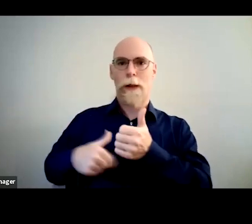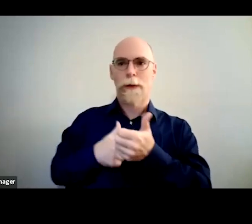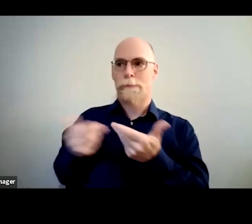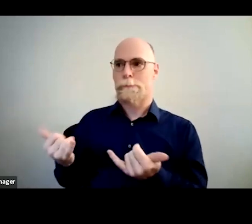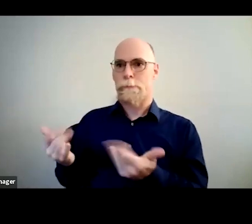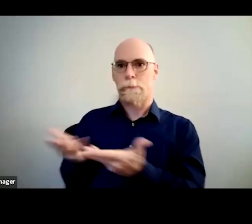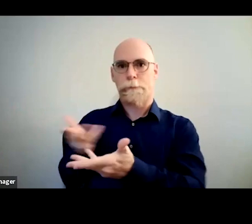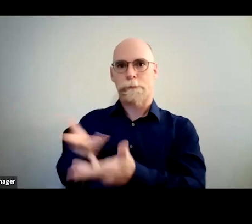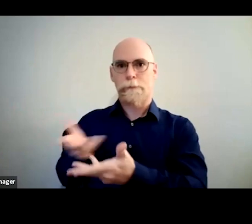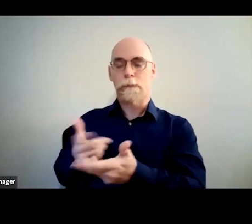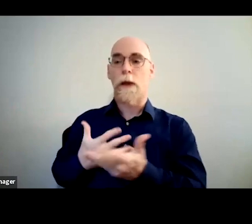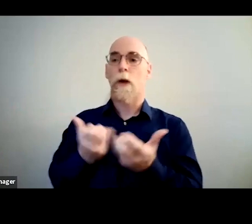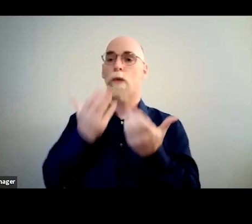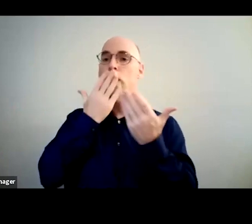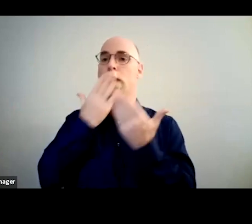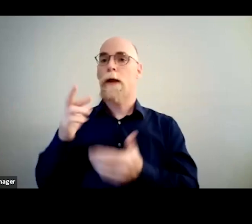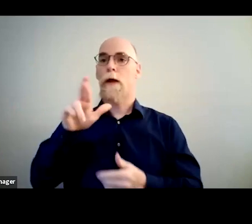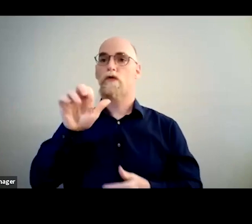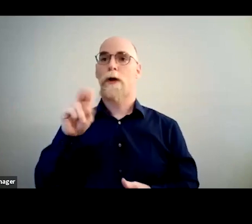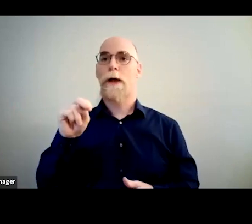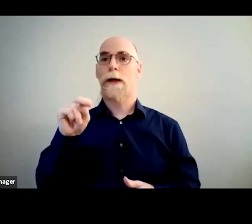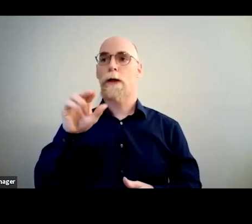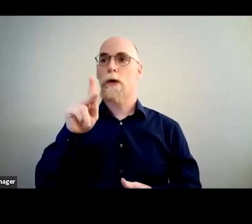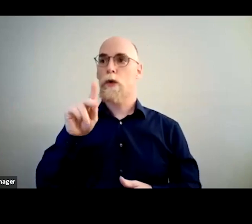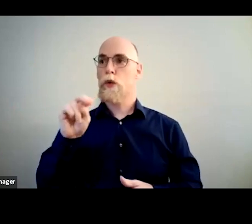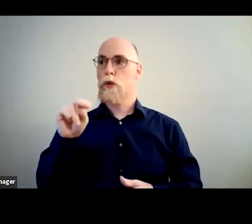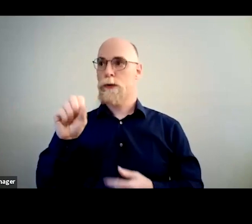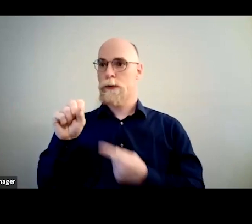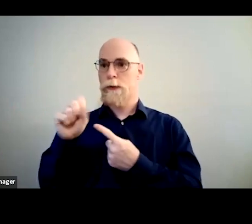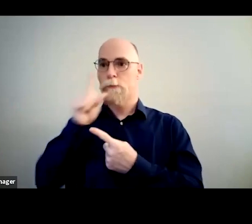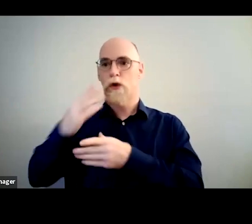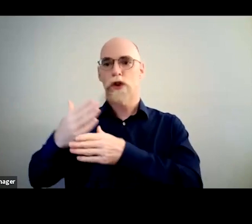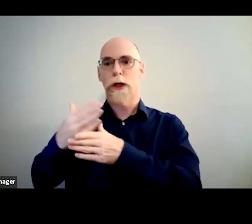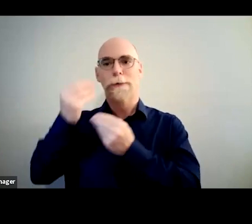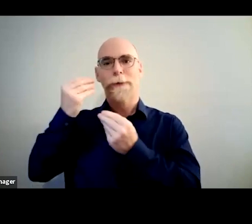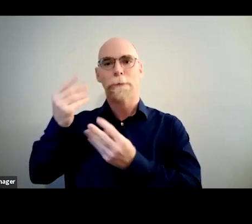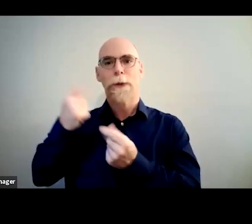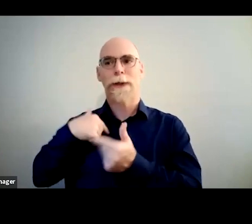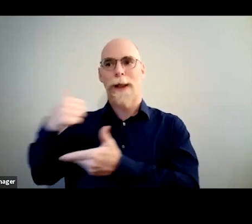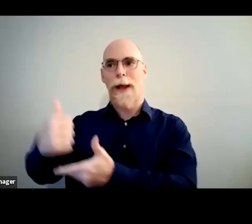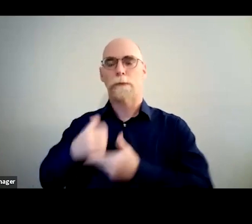available to us, and to local leaders, like Ashley Minner, for ensuring that indigenous voices are